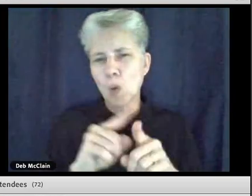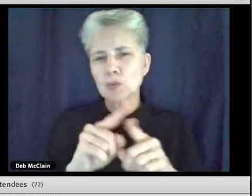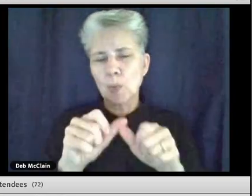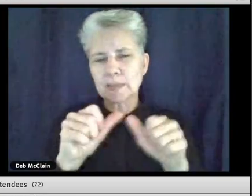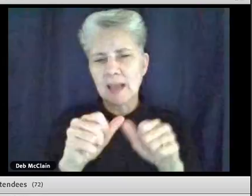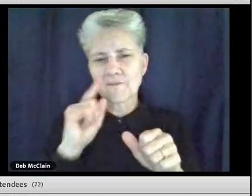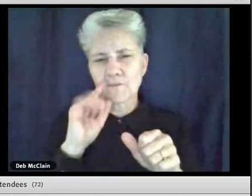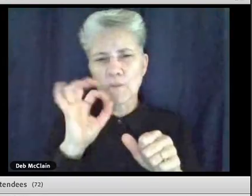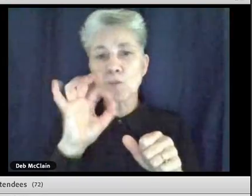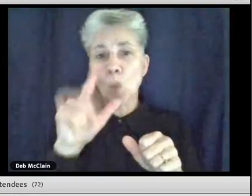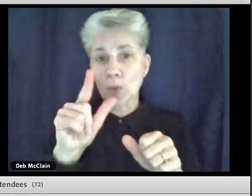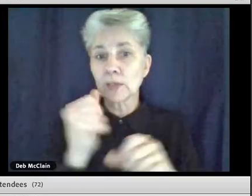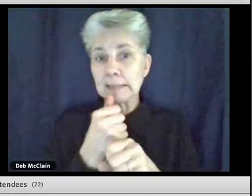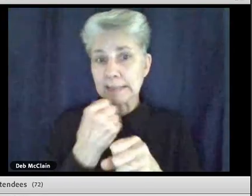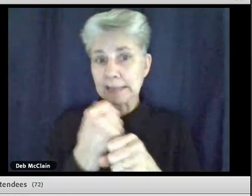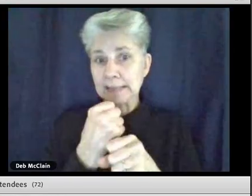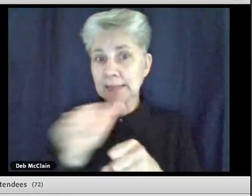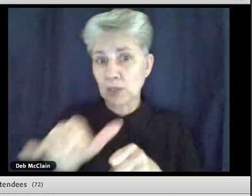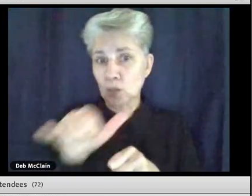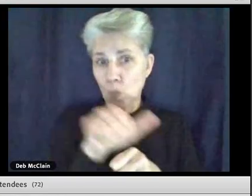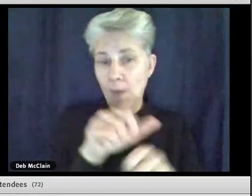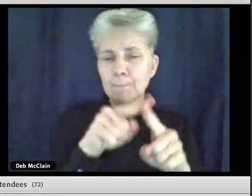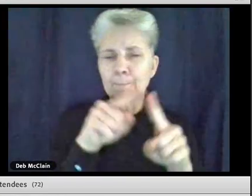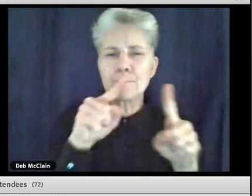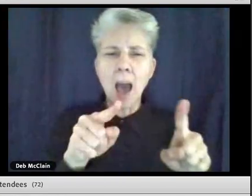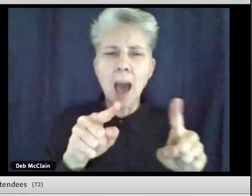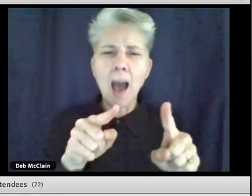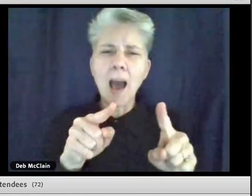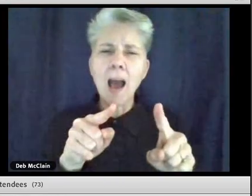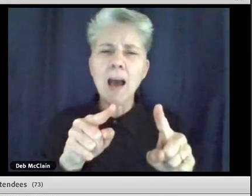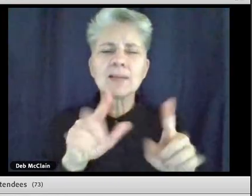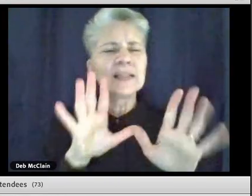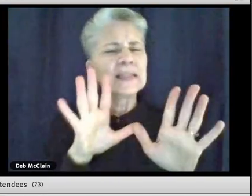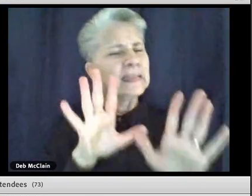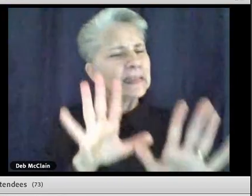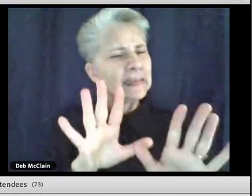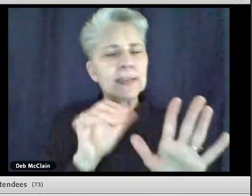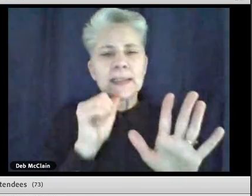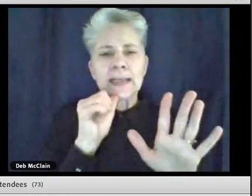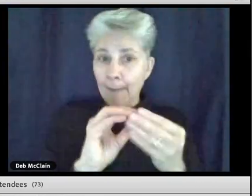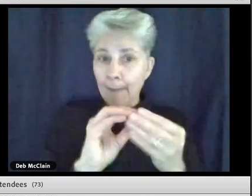where you can get statistics, but take these with a grain of salt. They are numbers.